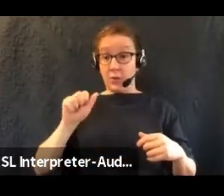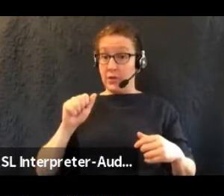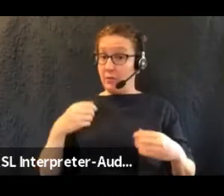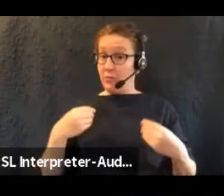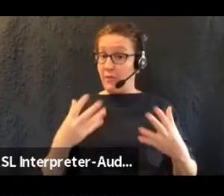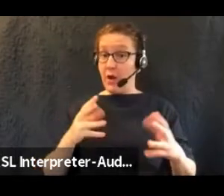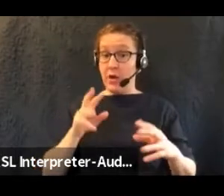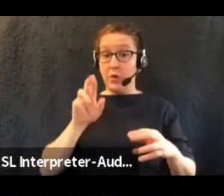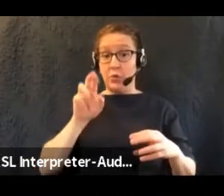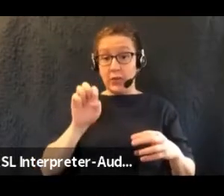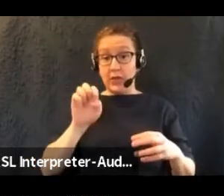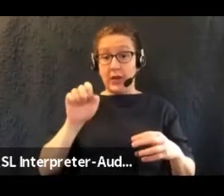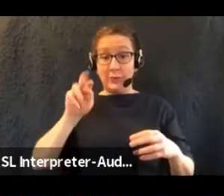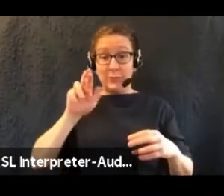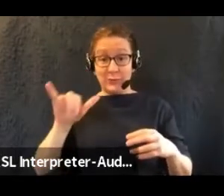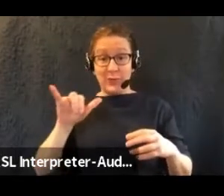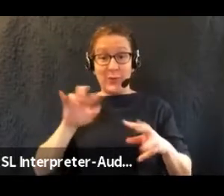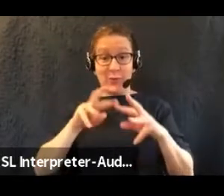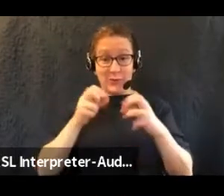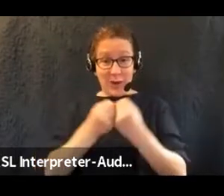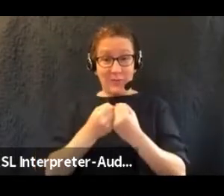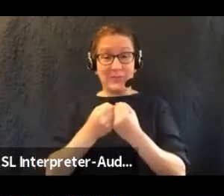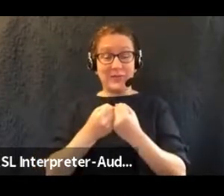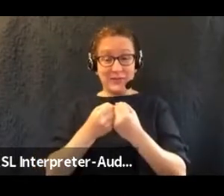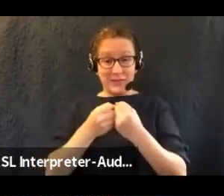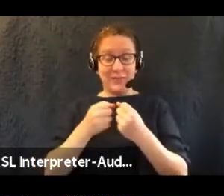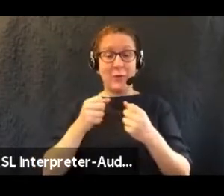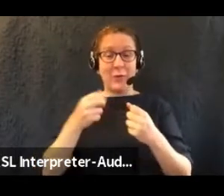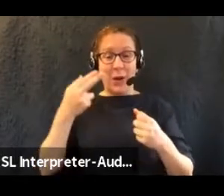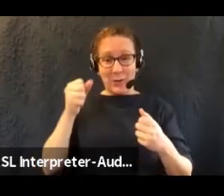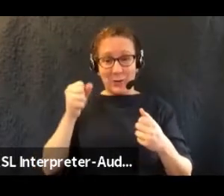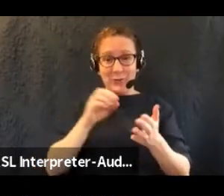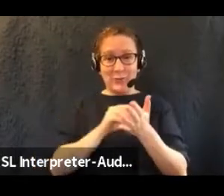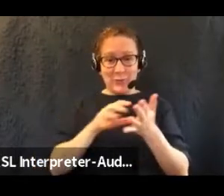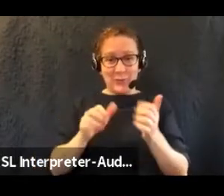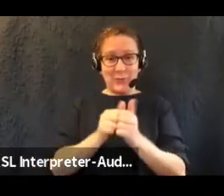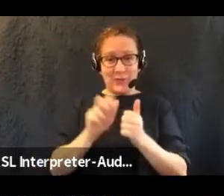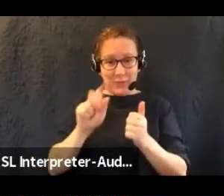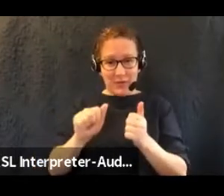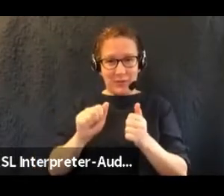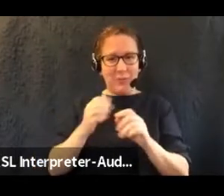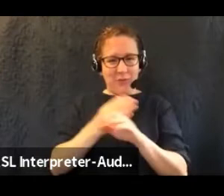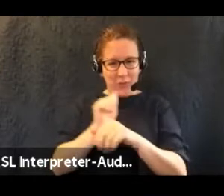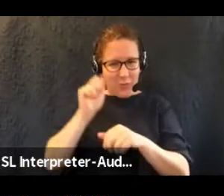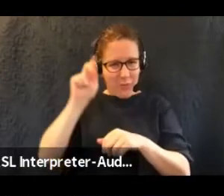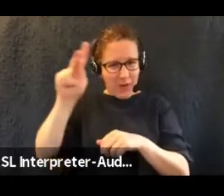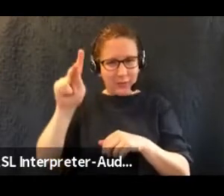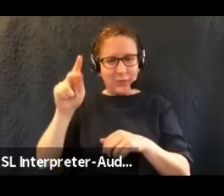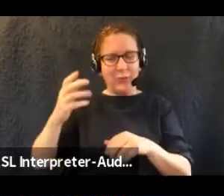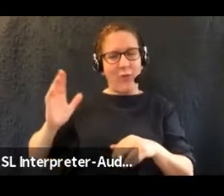with disabilities before they return home to the former Soviet Union or Muslim majority